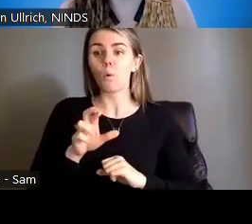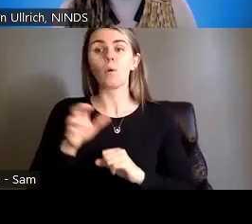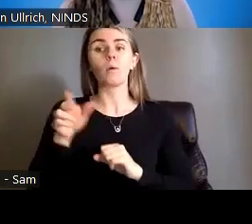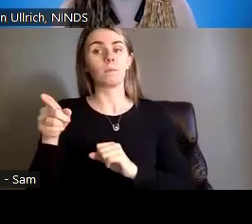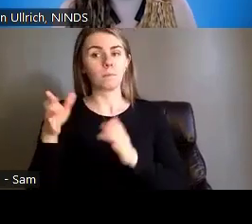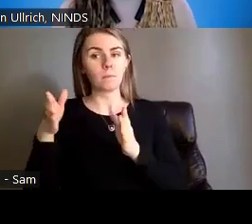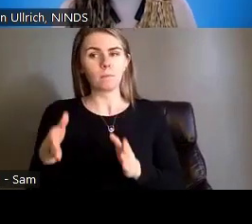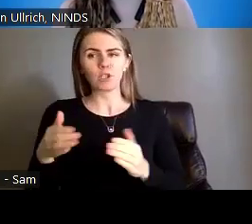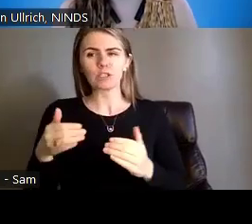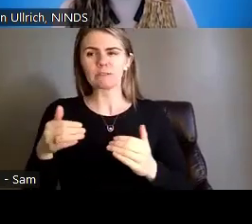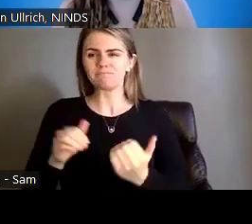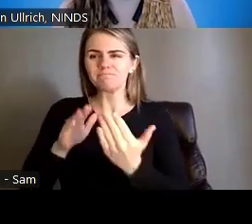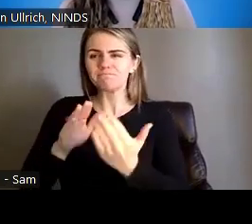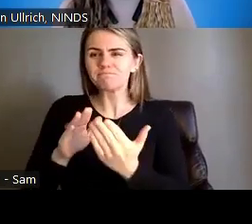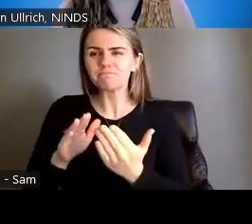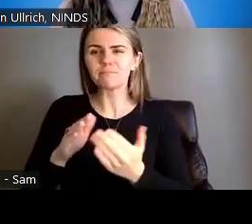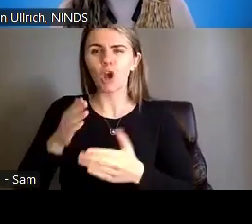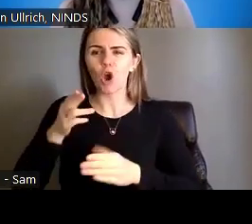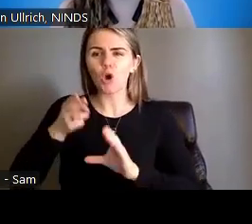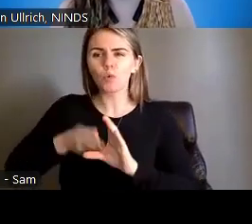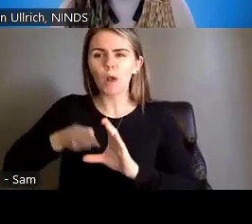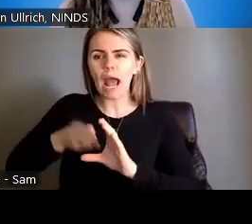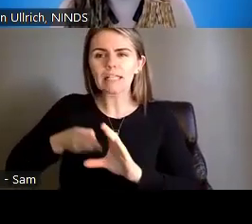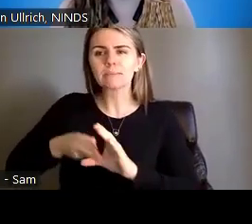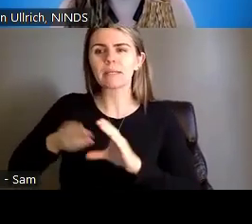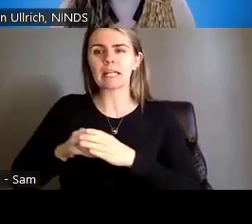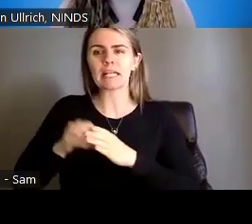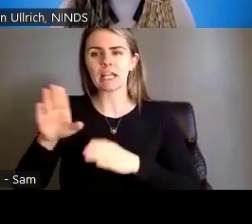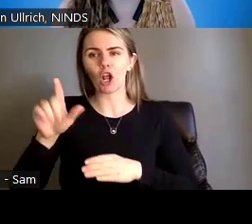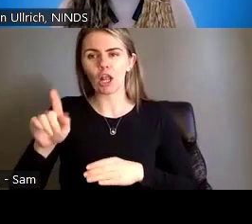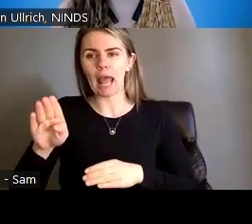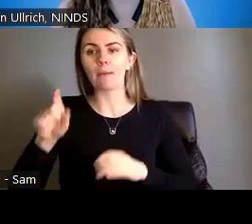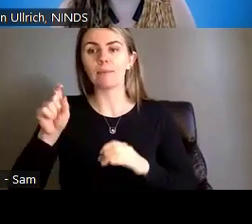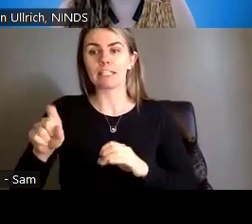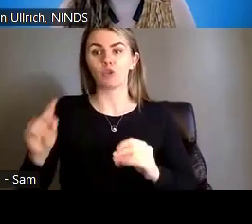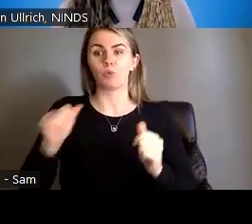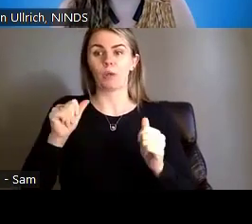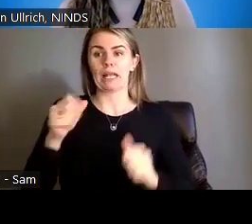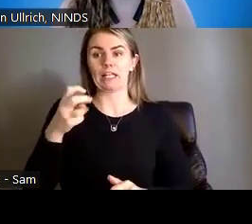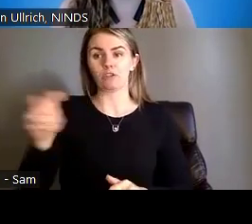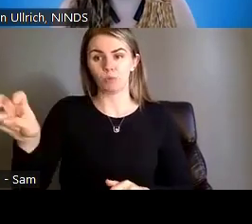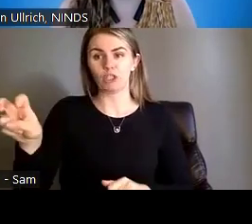some kind of harassment in their lab, and they need to quickly switch to a different lab,